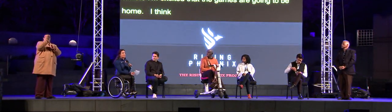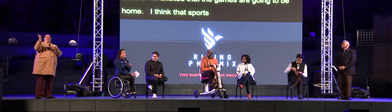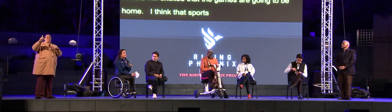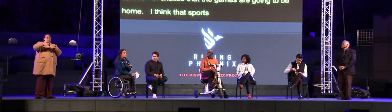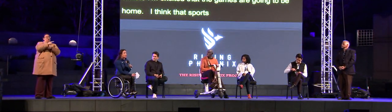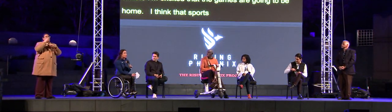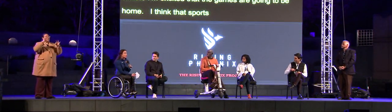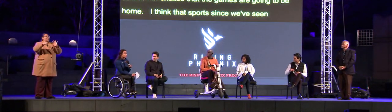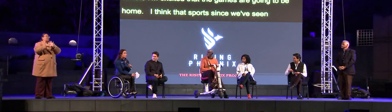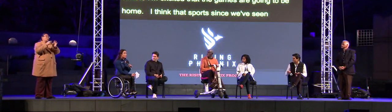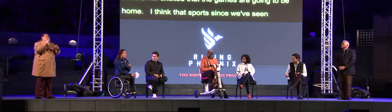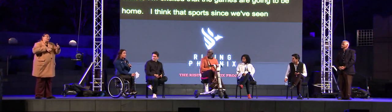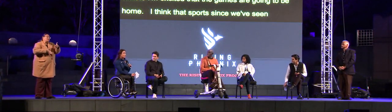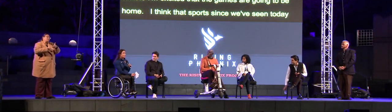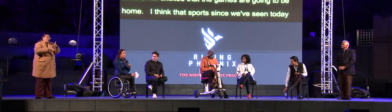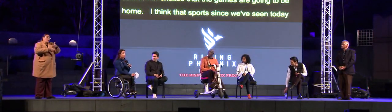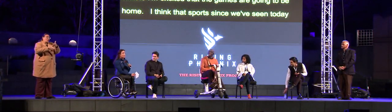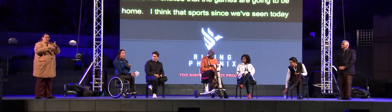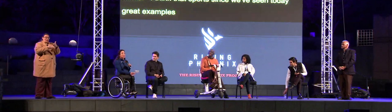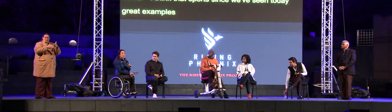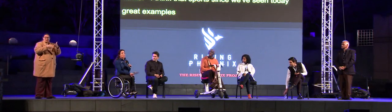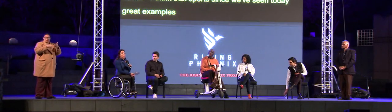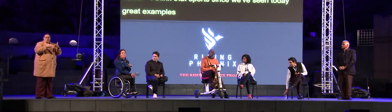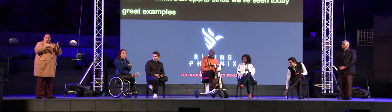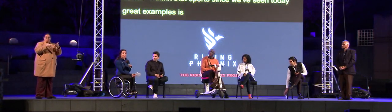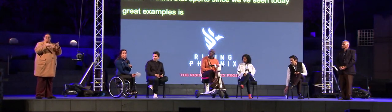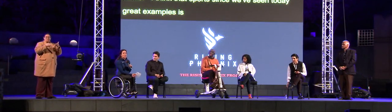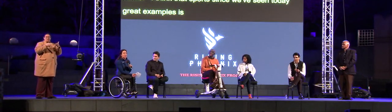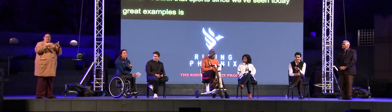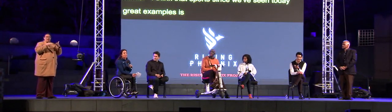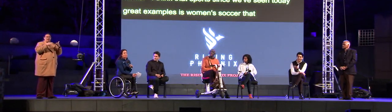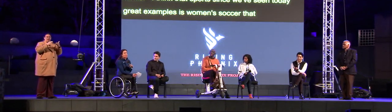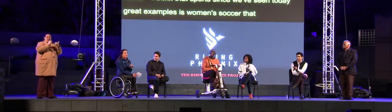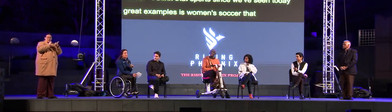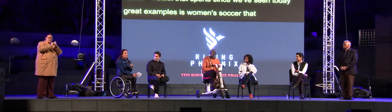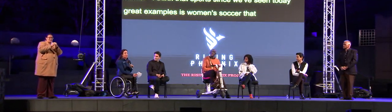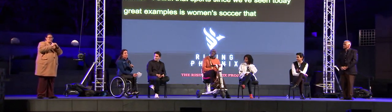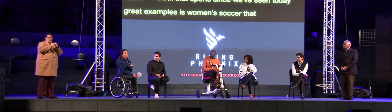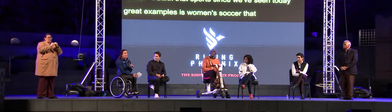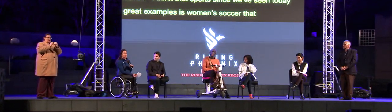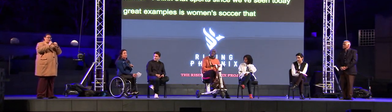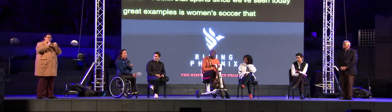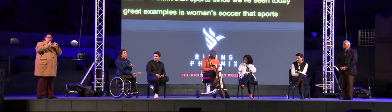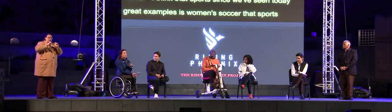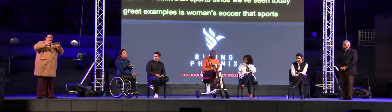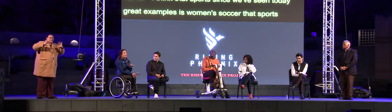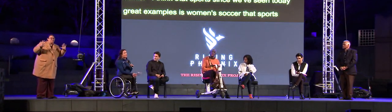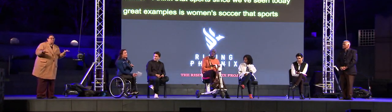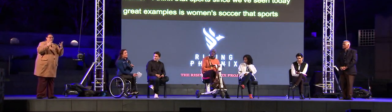is women's soccer, that sports can parallel so much and can really bring equality out.